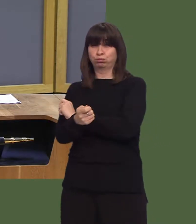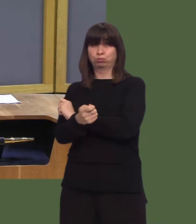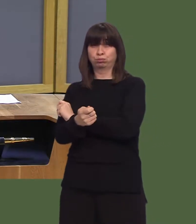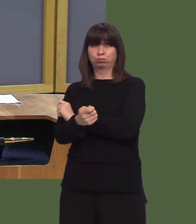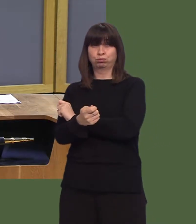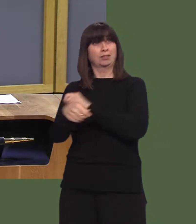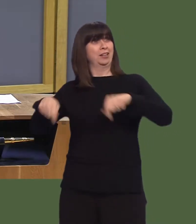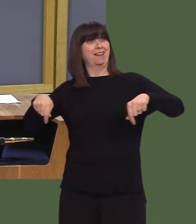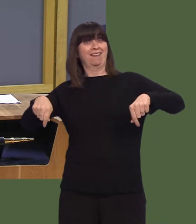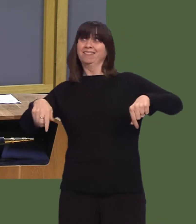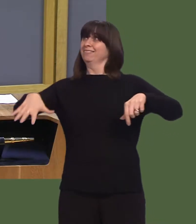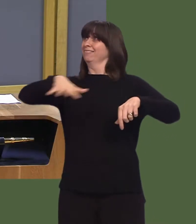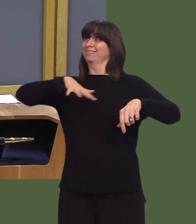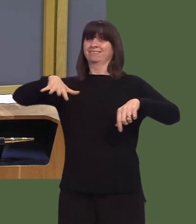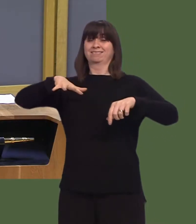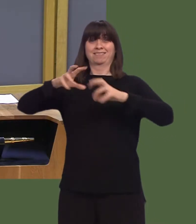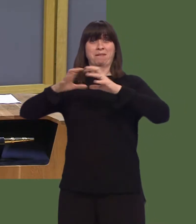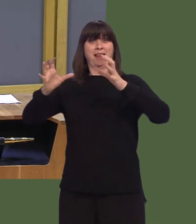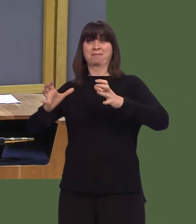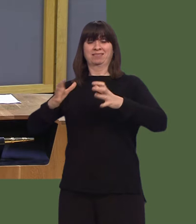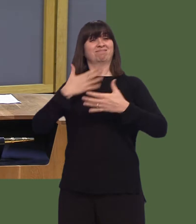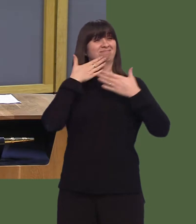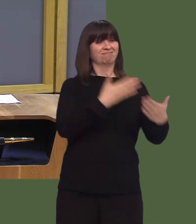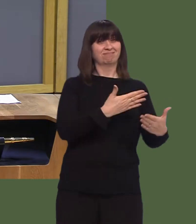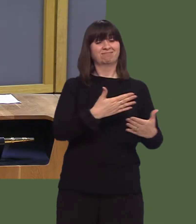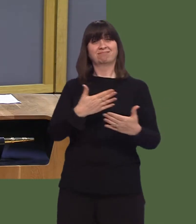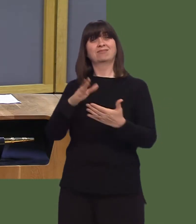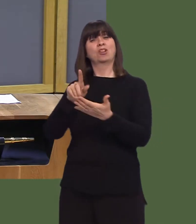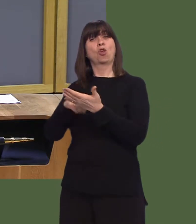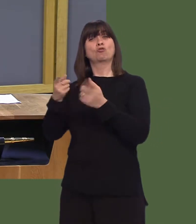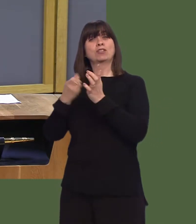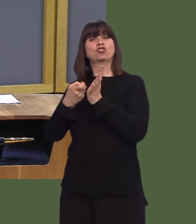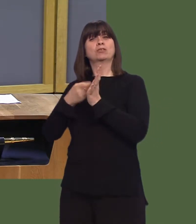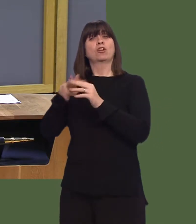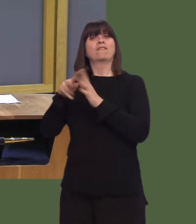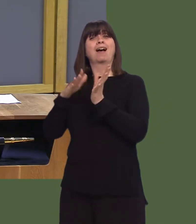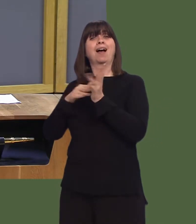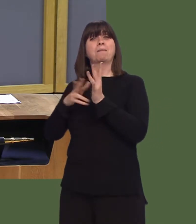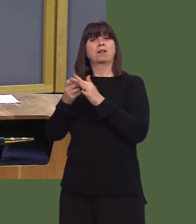And also Ivor Richard, Lord Richard of Ammanford, who led crucial work in 2004 in preparing